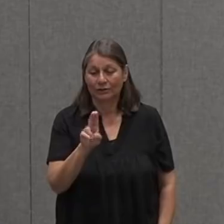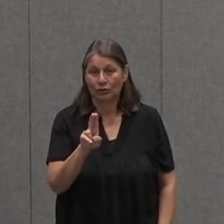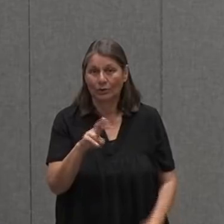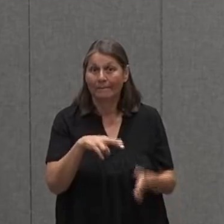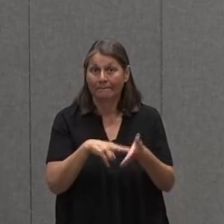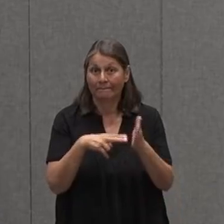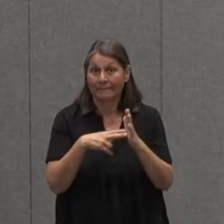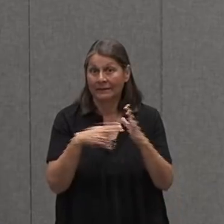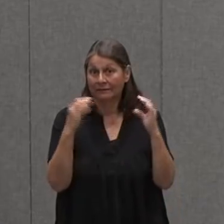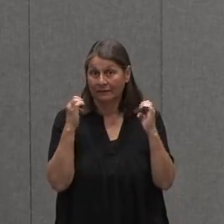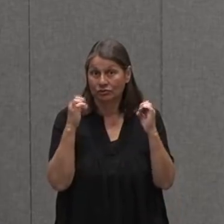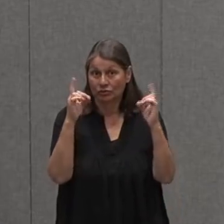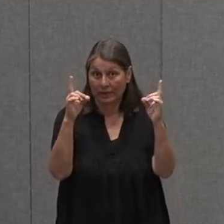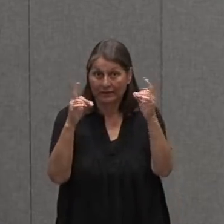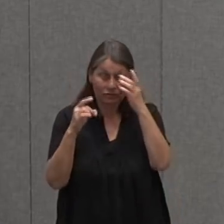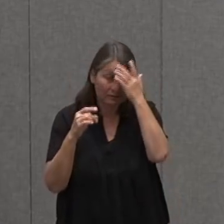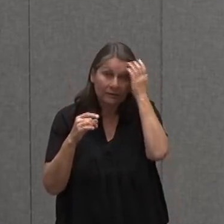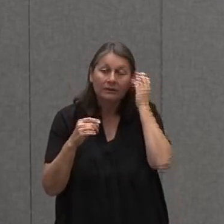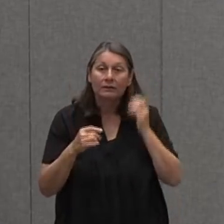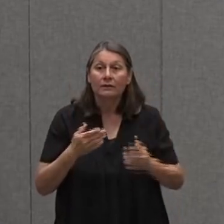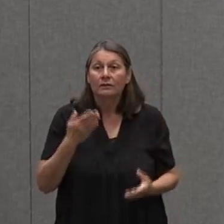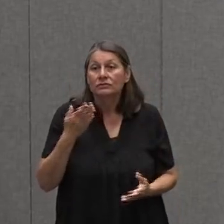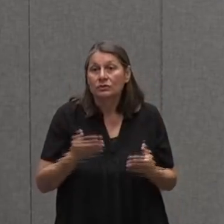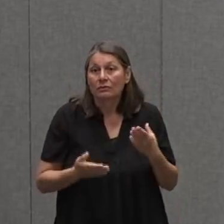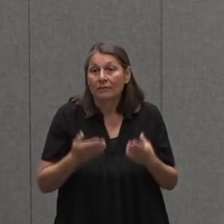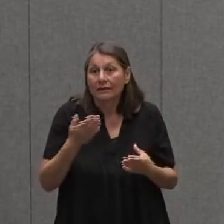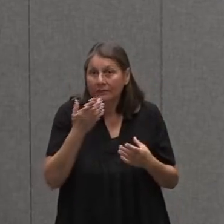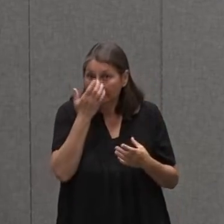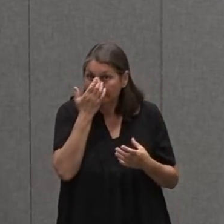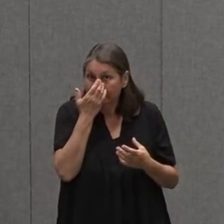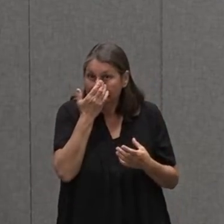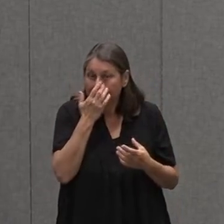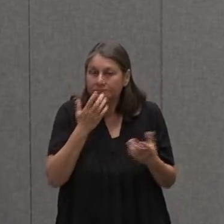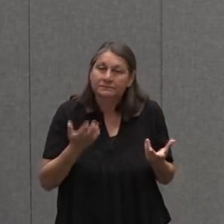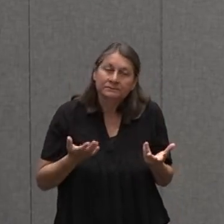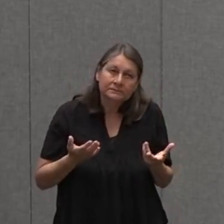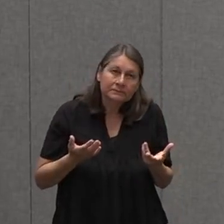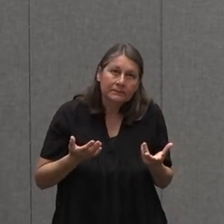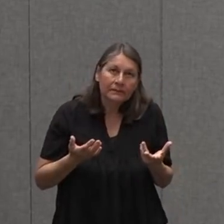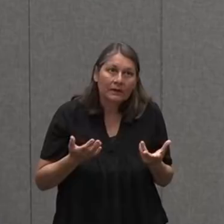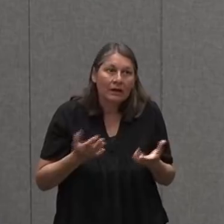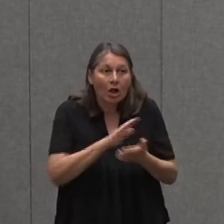so you might have a college that's looking for it. And that is what you're doing.